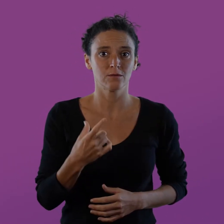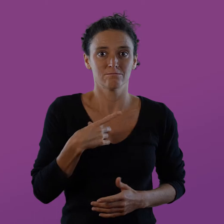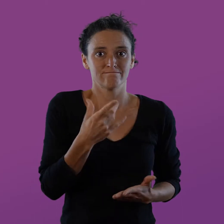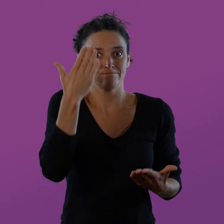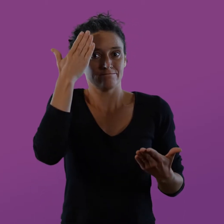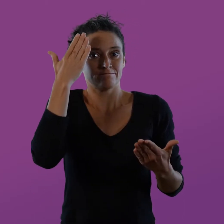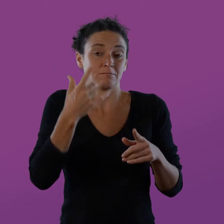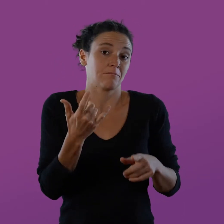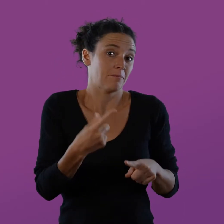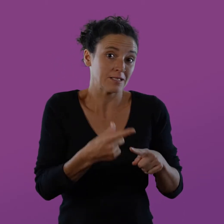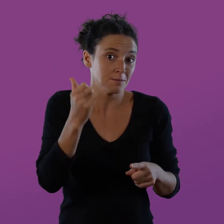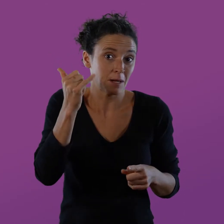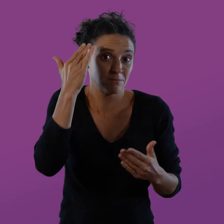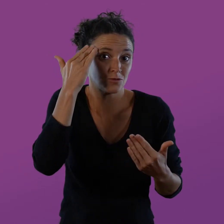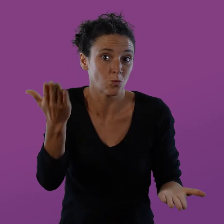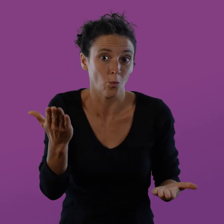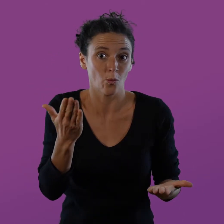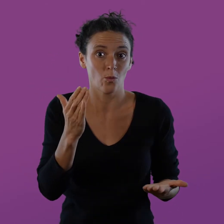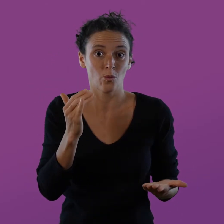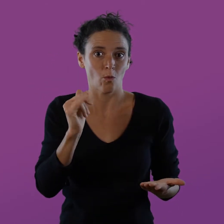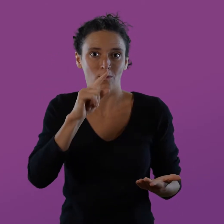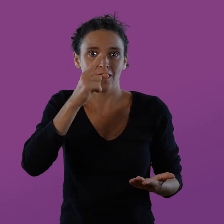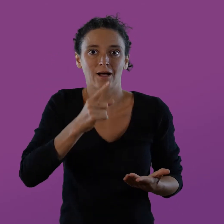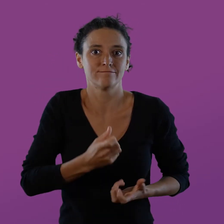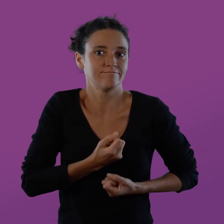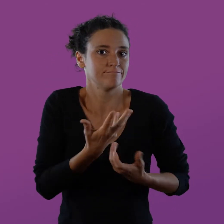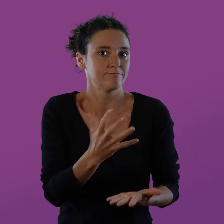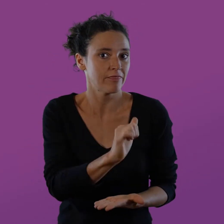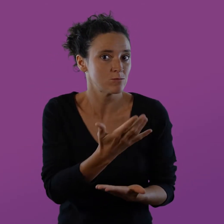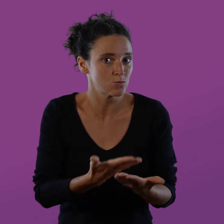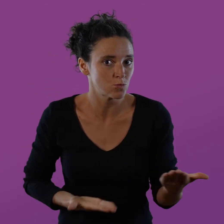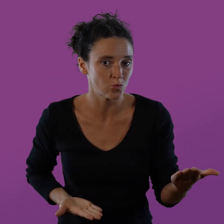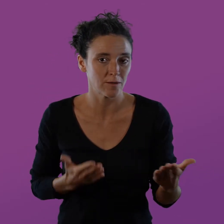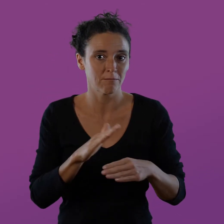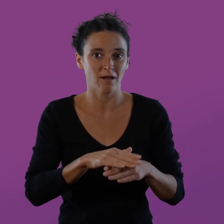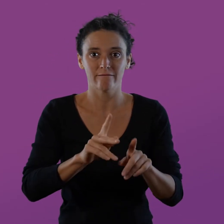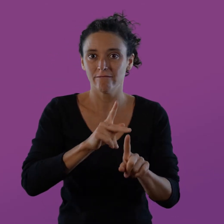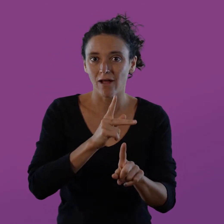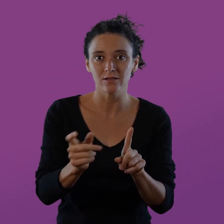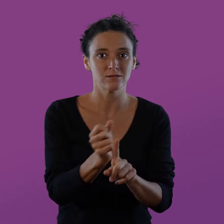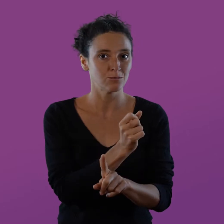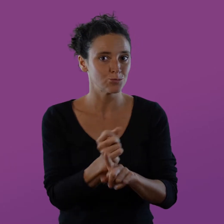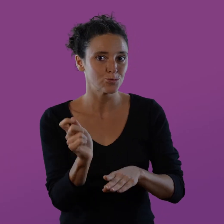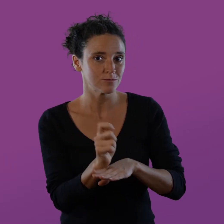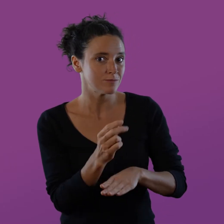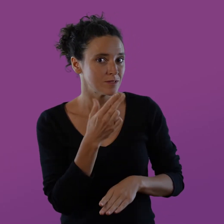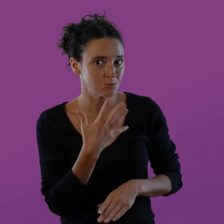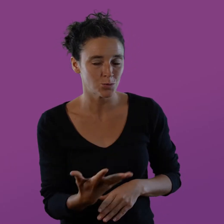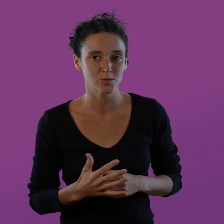to recognise or express themselves in relation to violence, abuse, neglect and exploitation the experience.